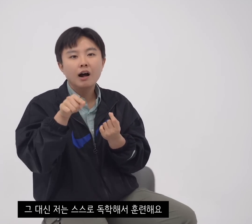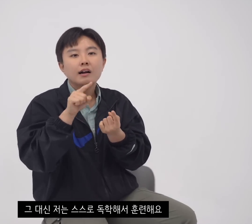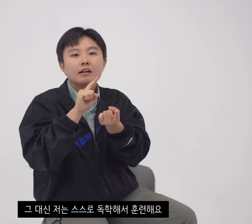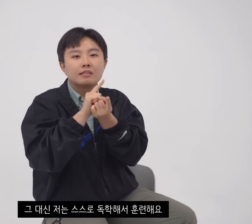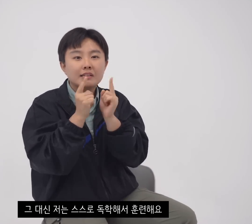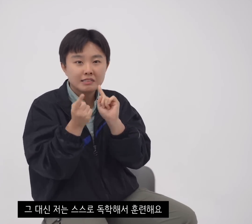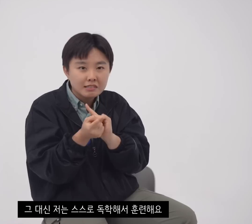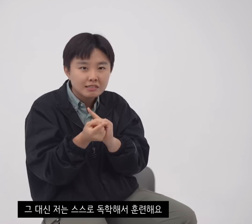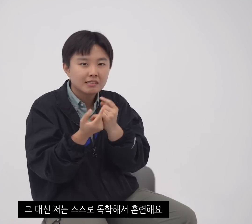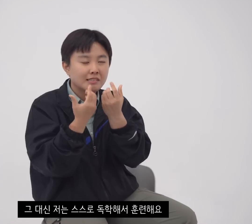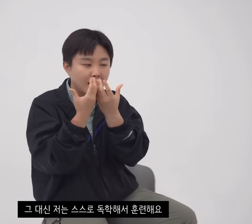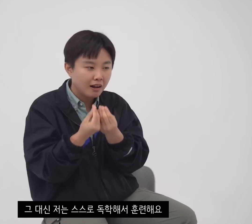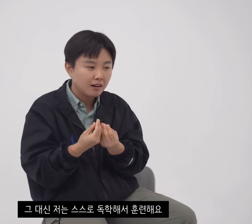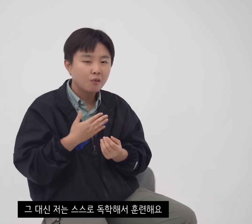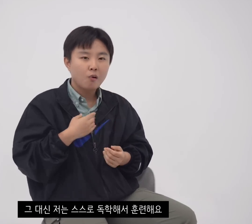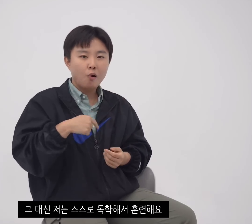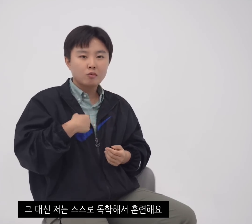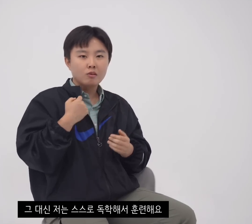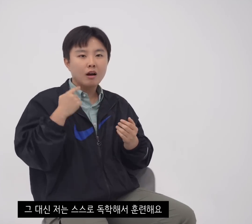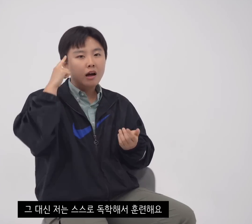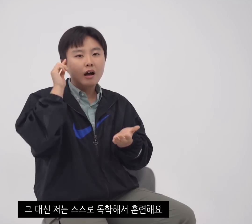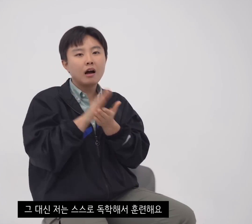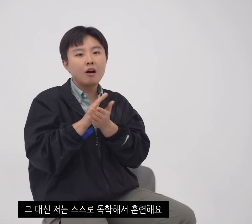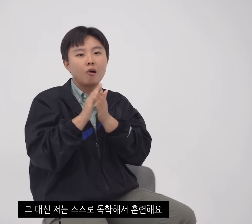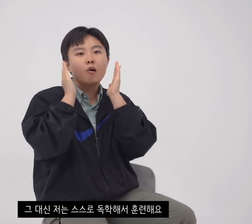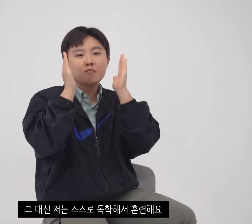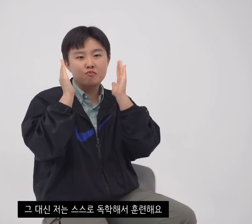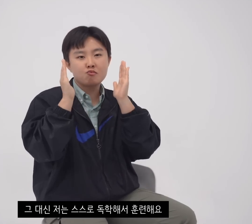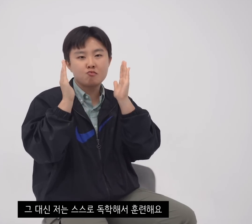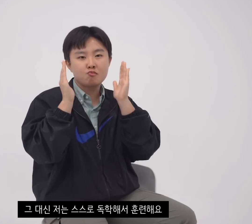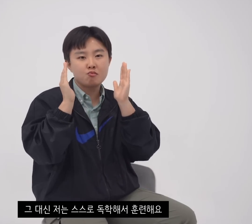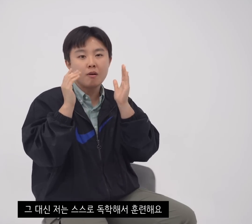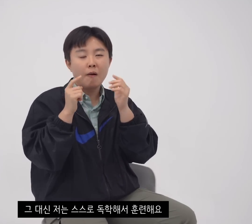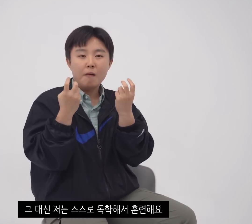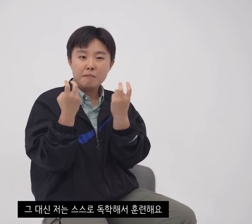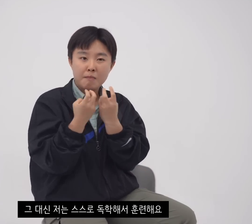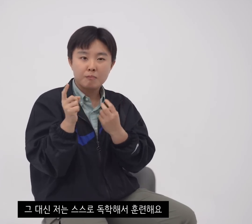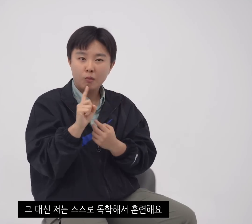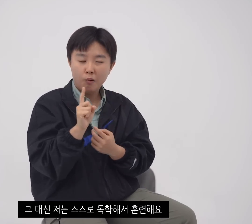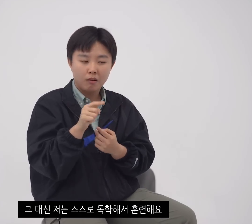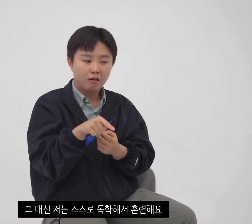Instead, I taught myself and trained myself.